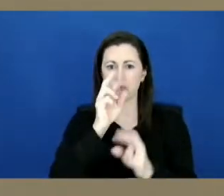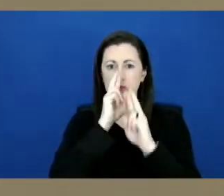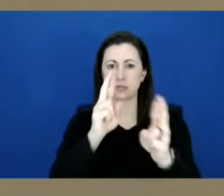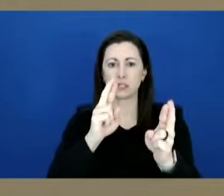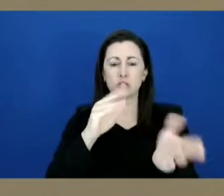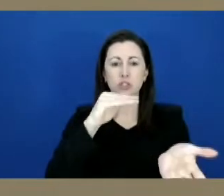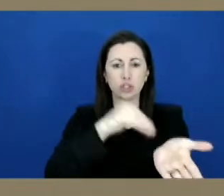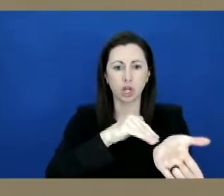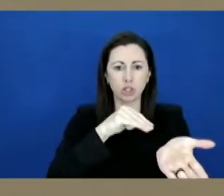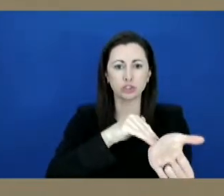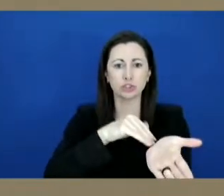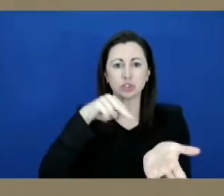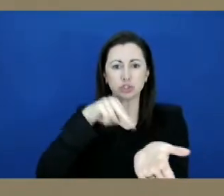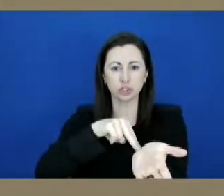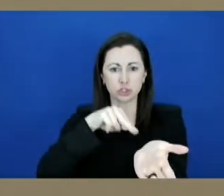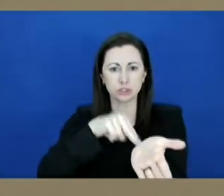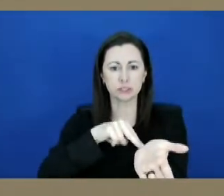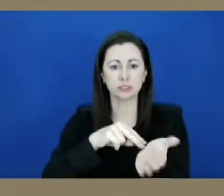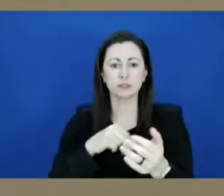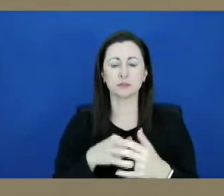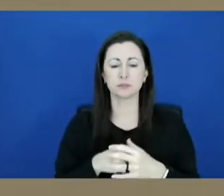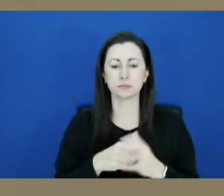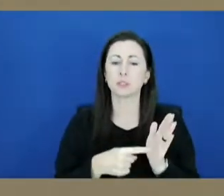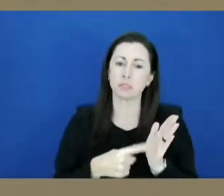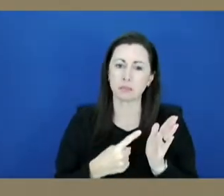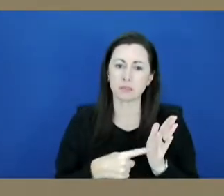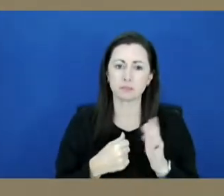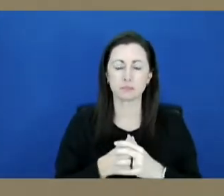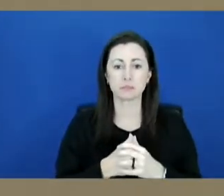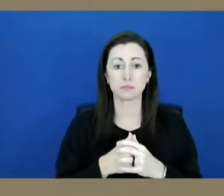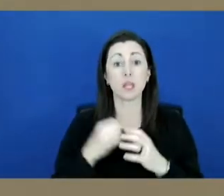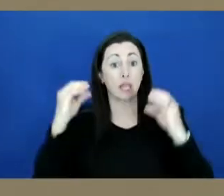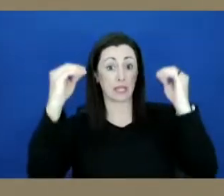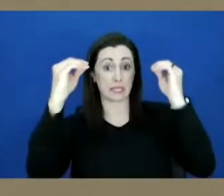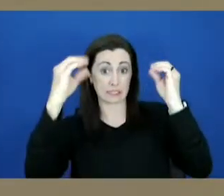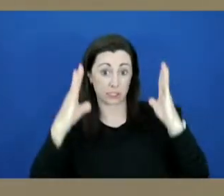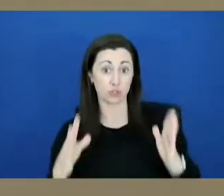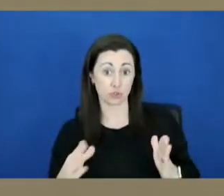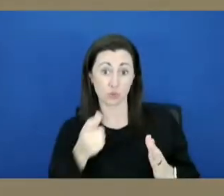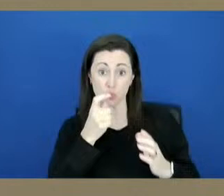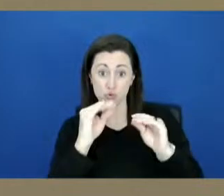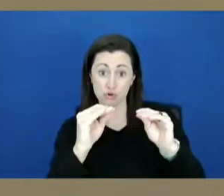COULD NOT. THE MOST RESPECTED PEOPLE ARE